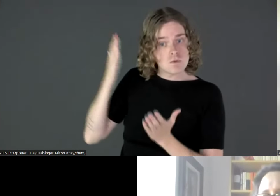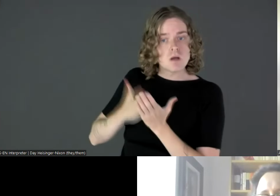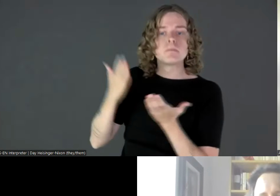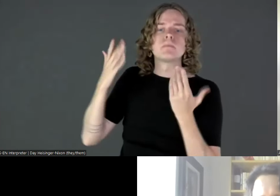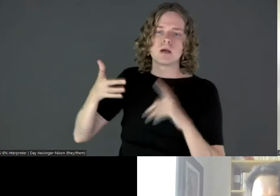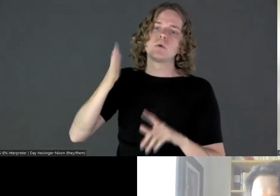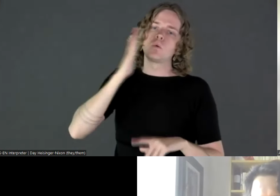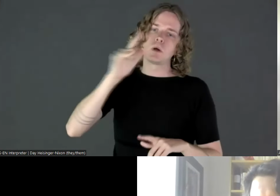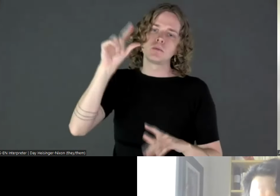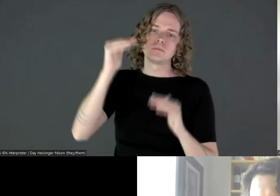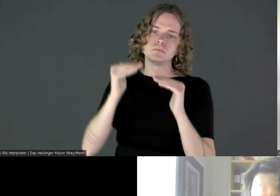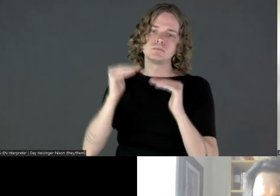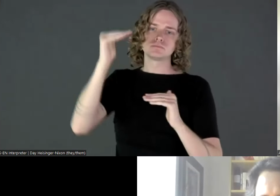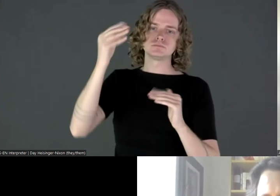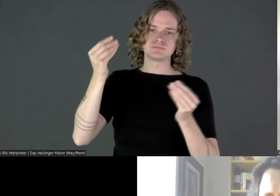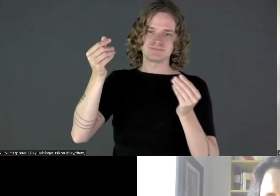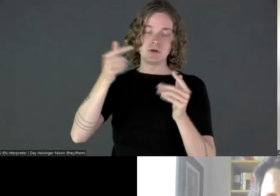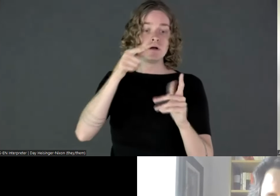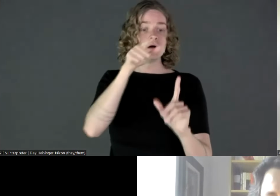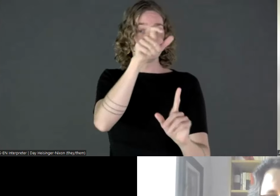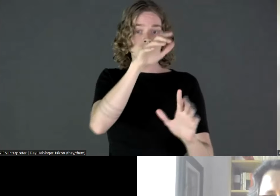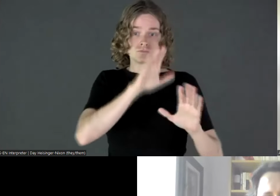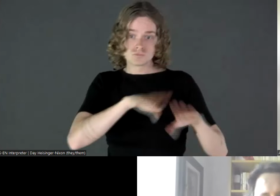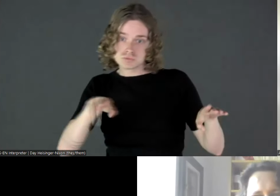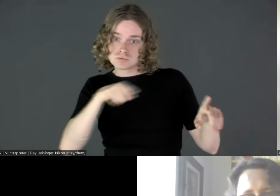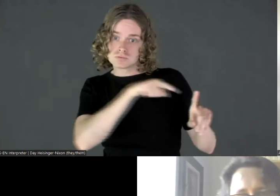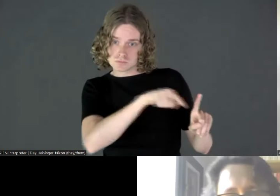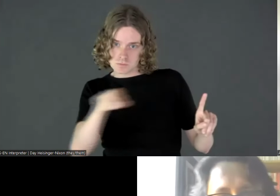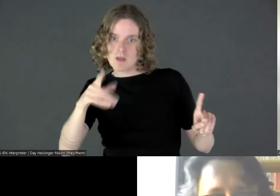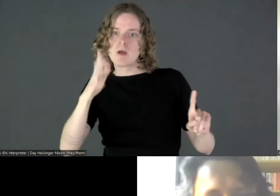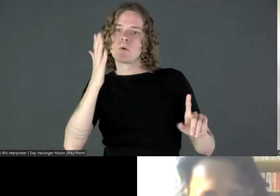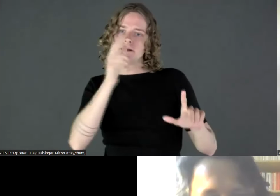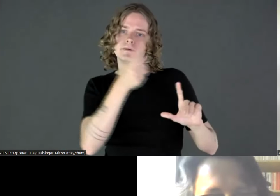do is better disability inclusive into education programs. If you want to get there, it might have